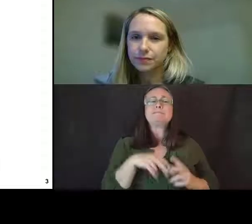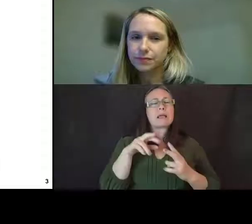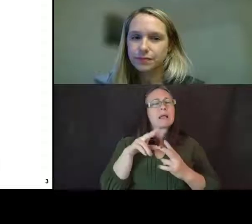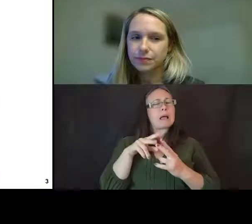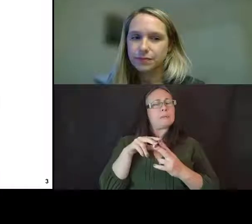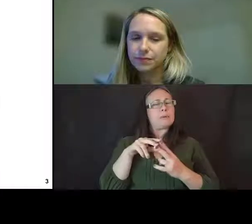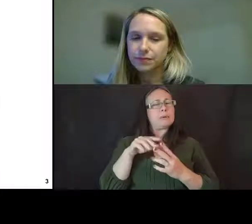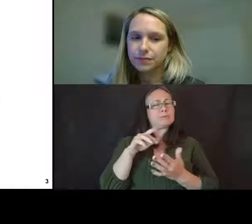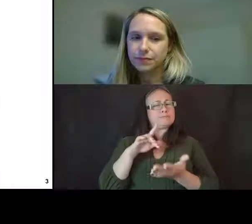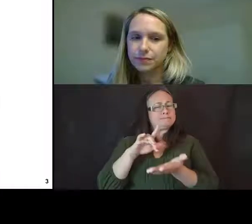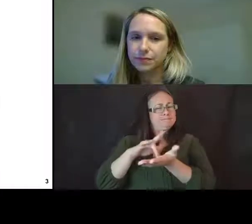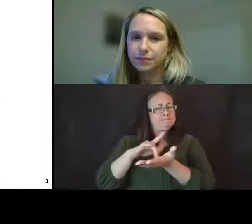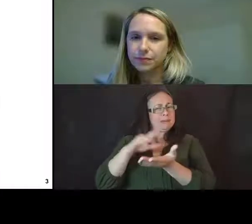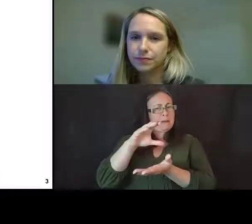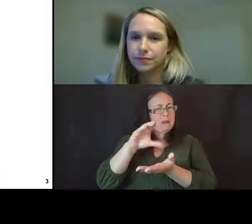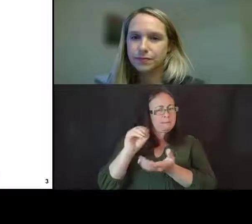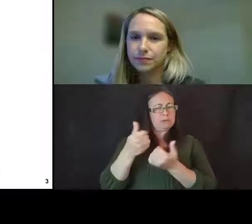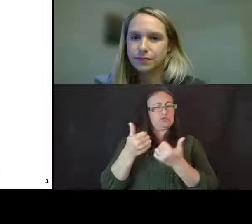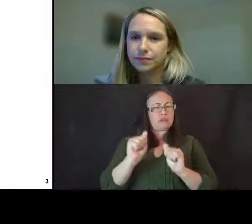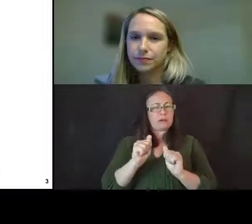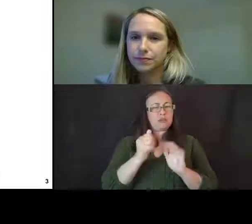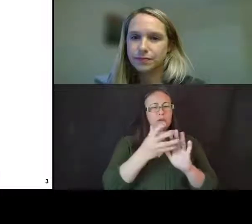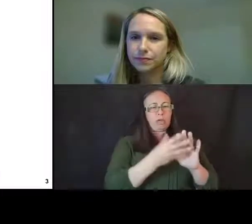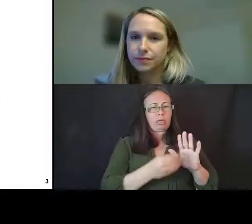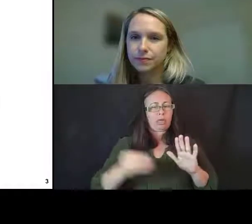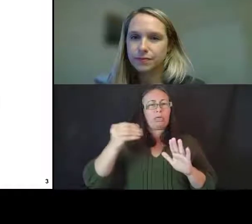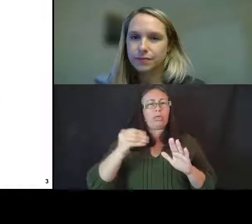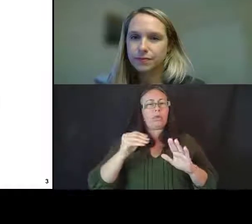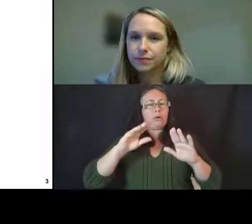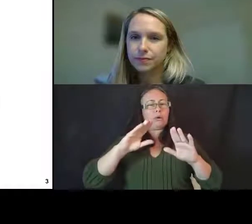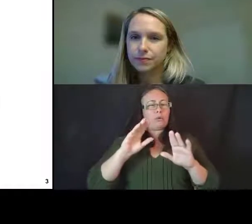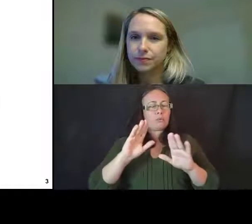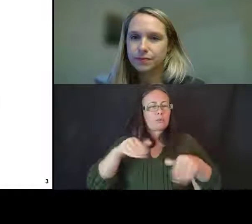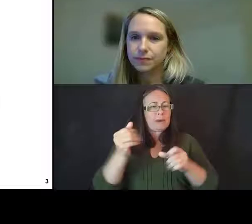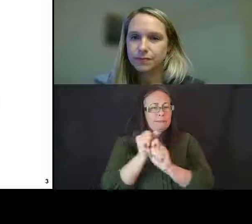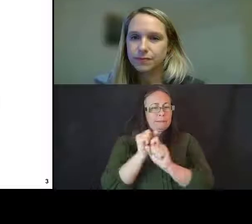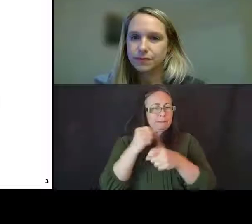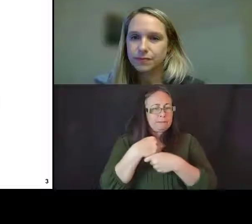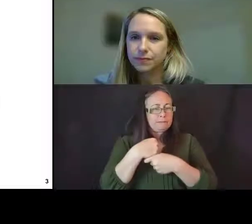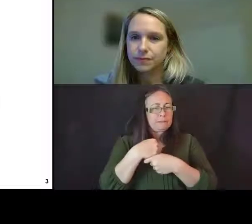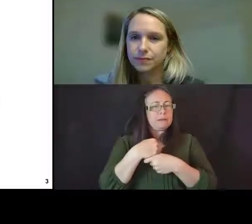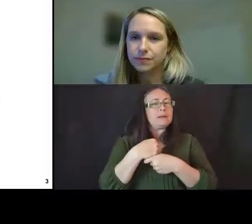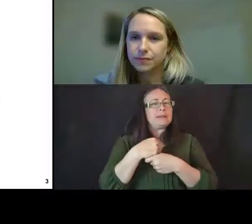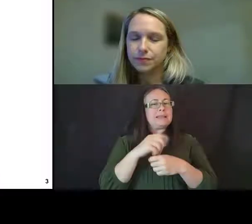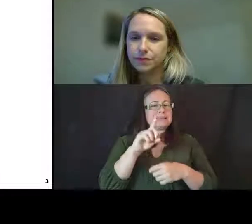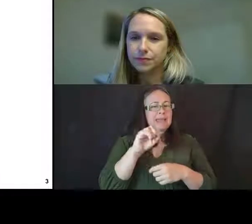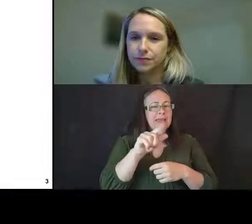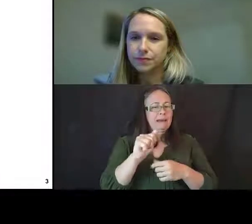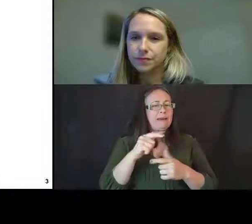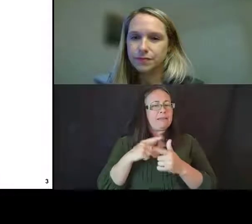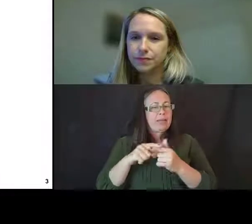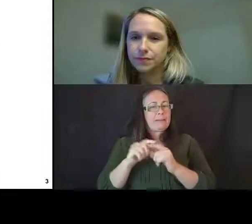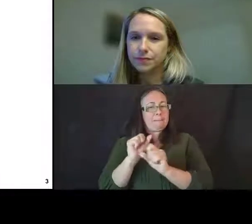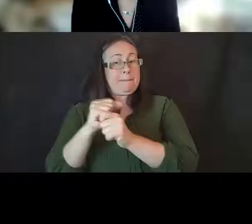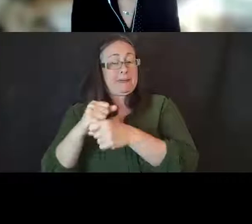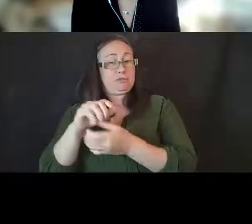that were trying to reproduce data in order, of course, then to go on to develop drugs, and what they found is that they …